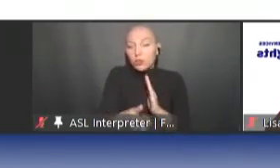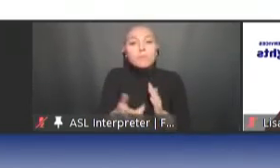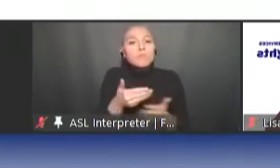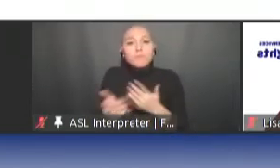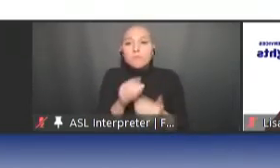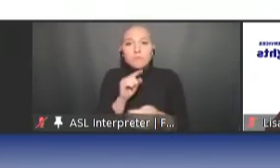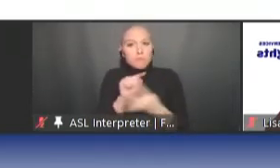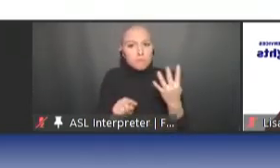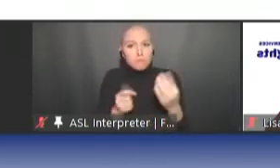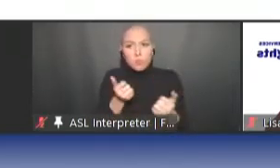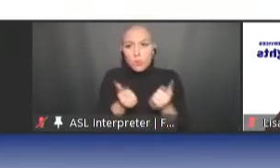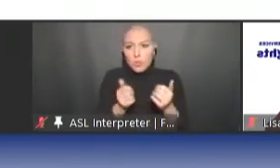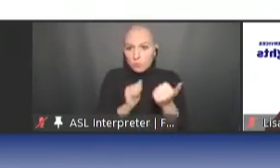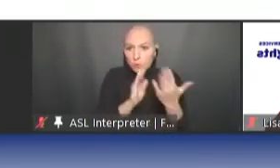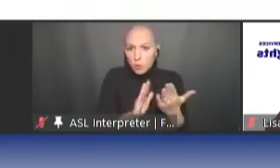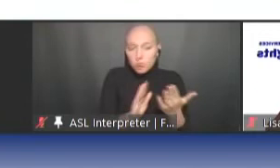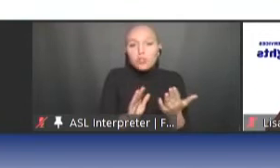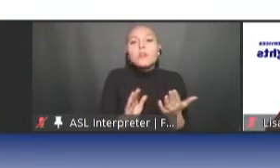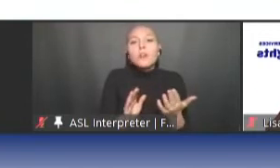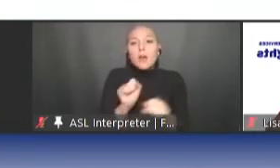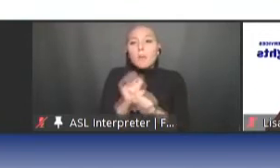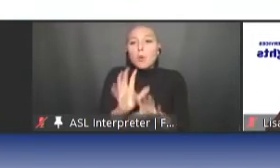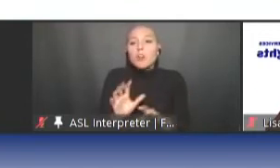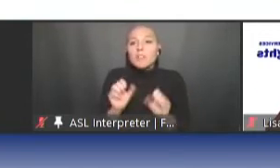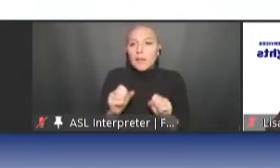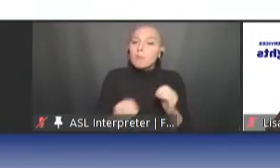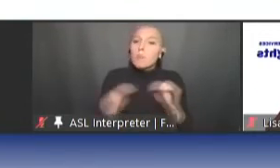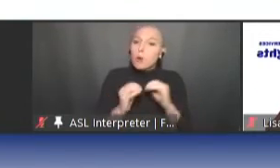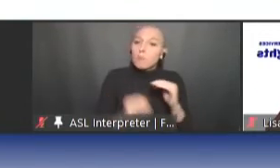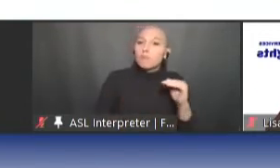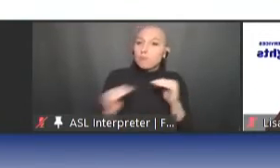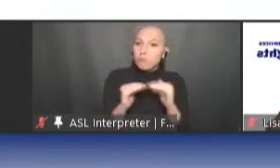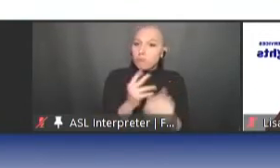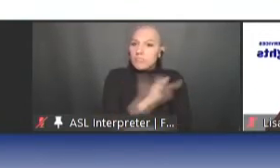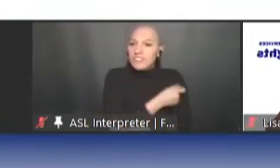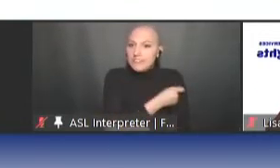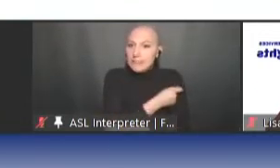more equitable by combining them with efforts to improve workers' access to vaccines and ensure